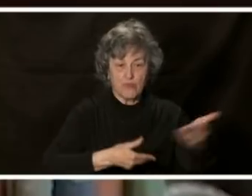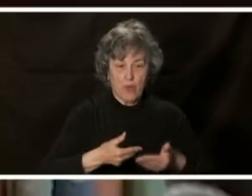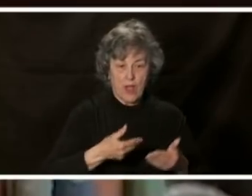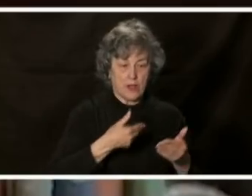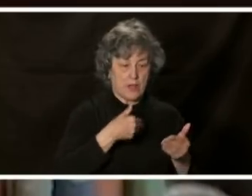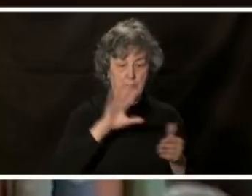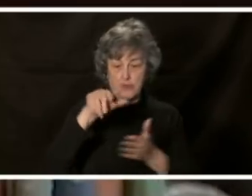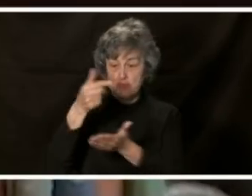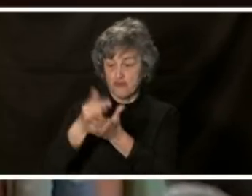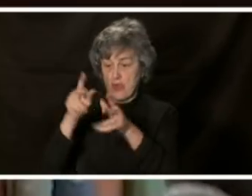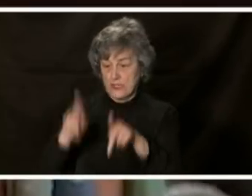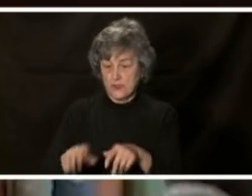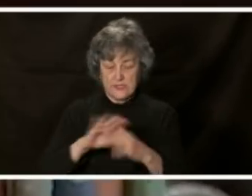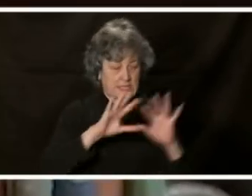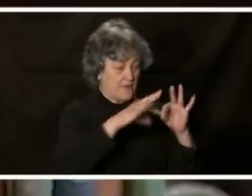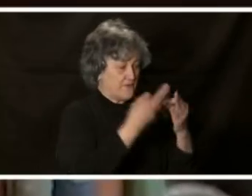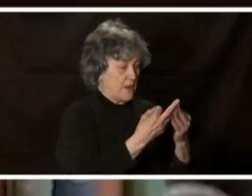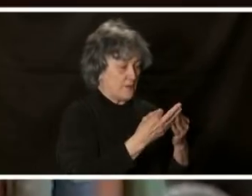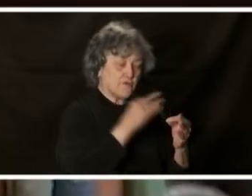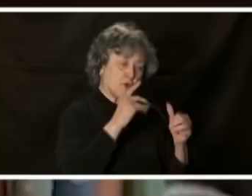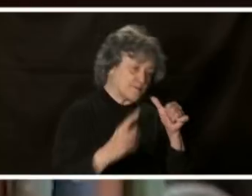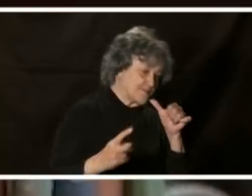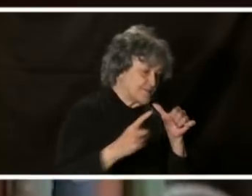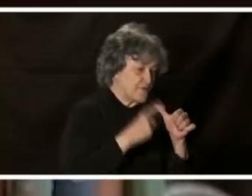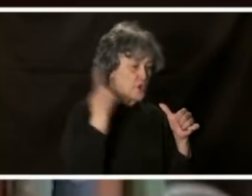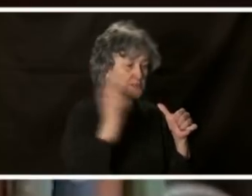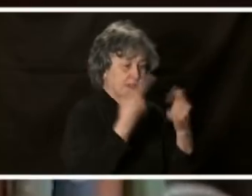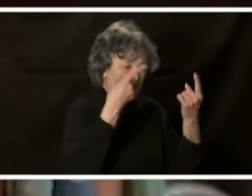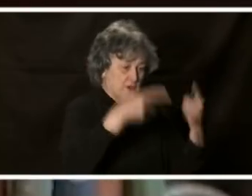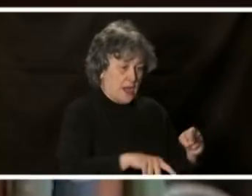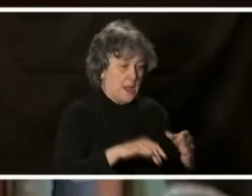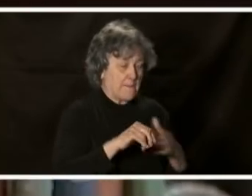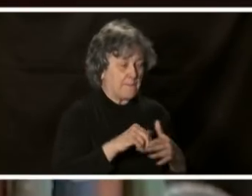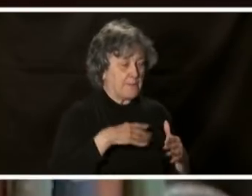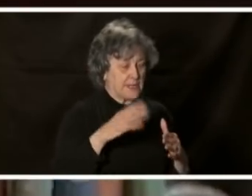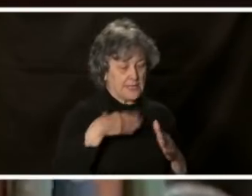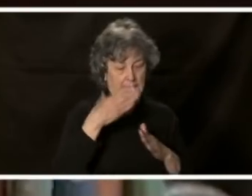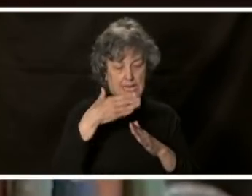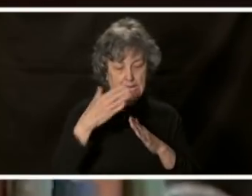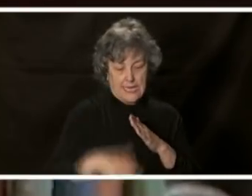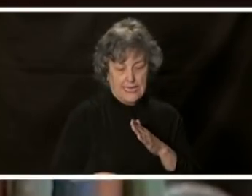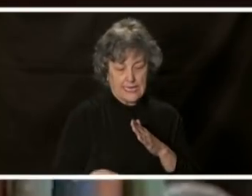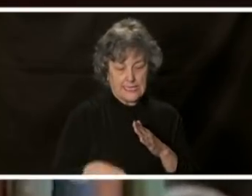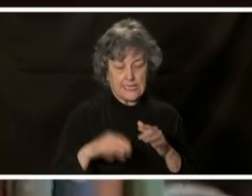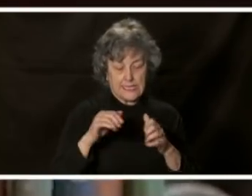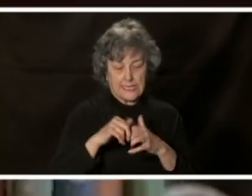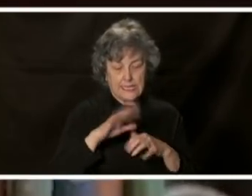TO WHAT IS AN UNPRECEDENTED EVENT IN THESE UNPRECEDENTED TIMES,